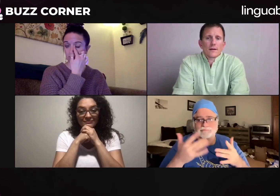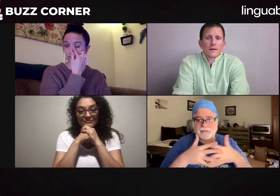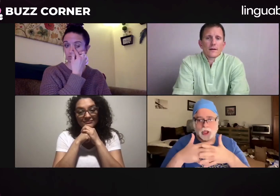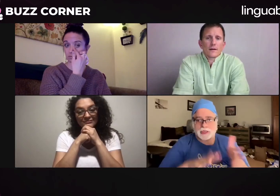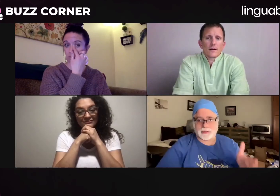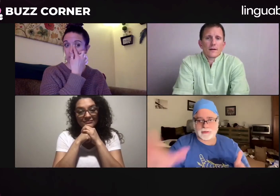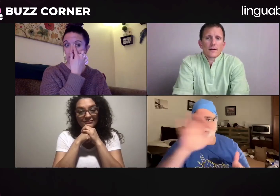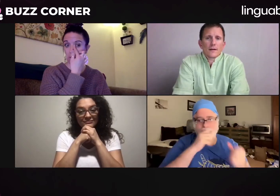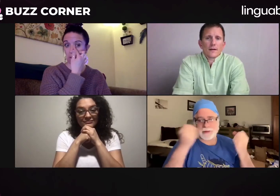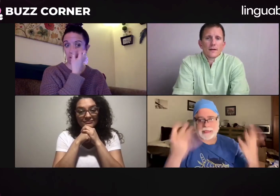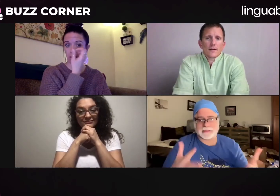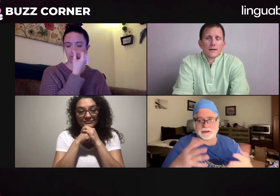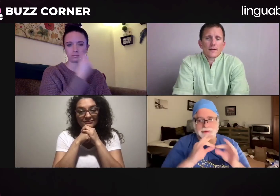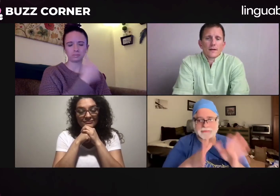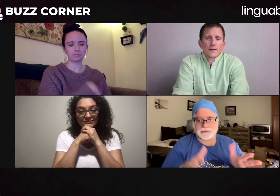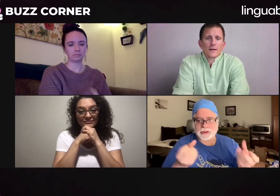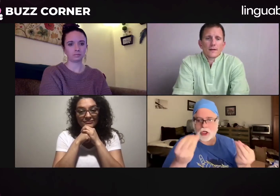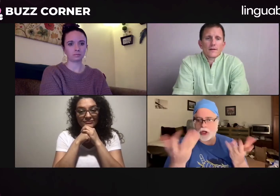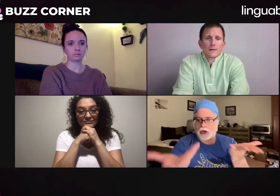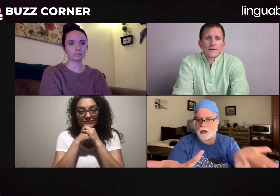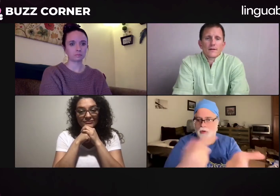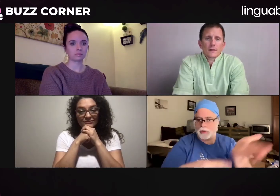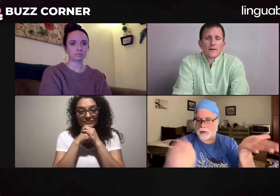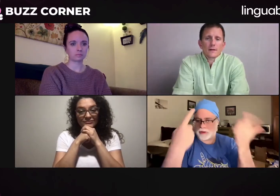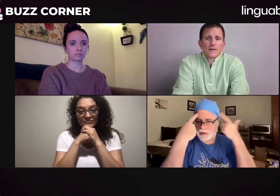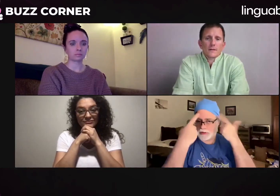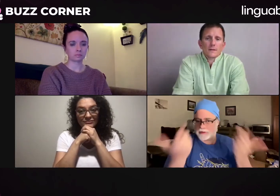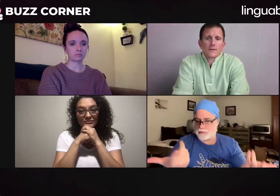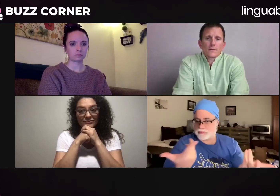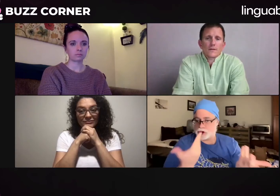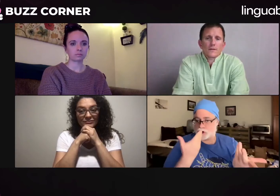because we are struggling for interpreters in to fill jobs.